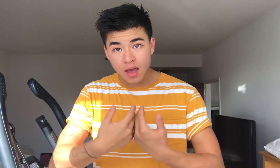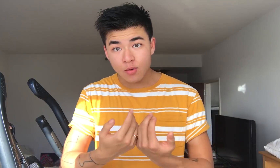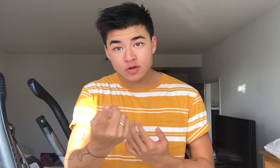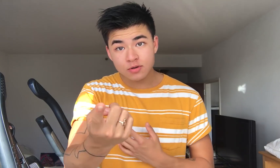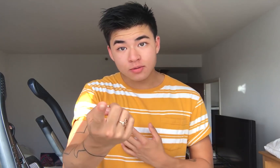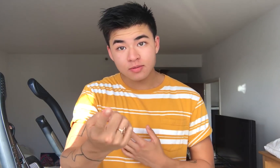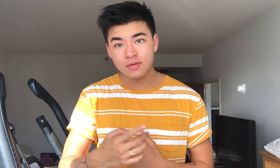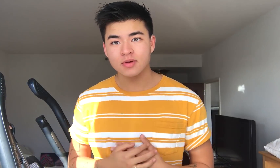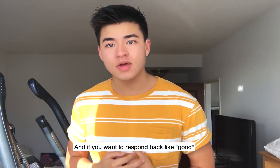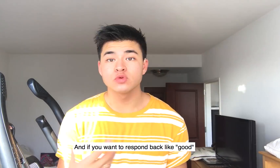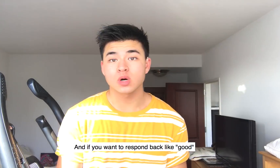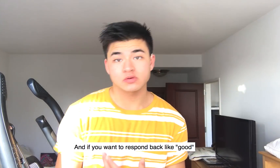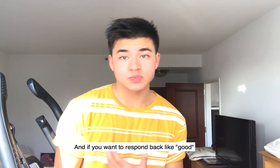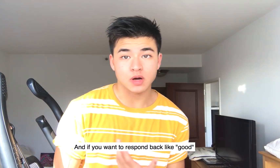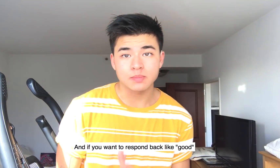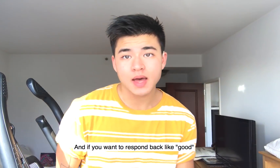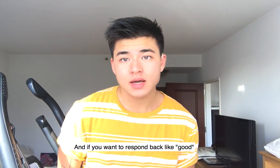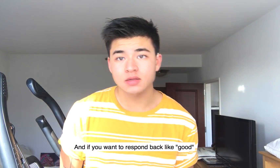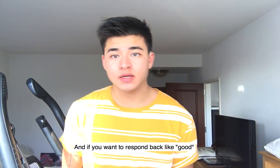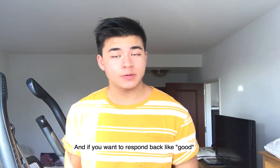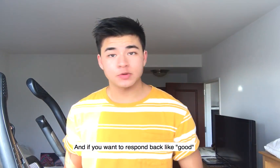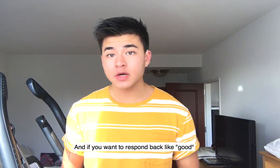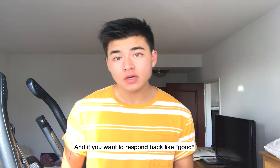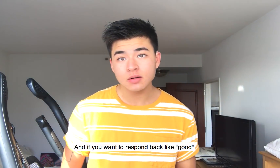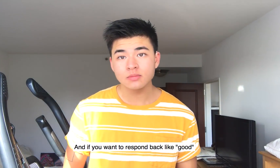How are you? And if you want to respond back like good?